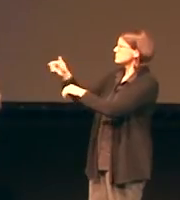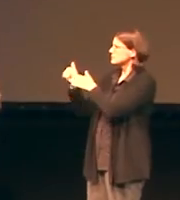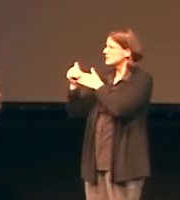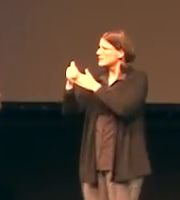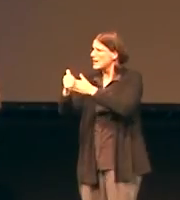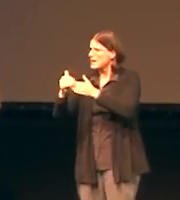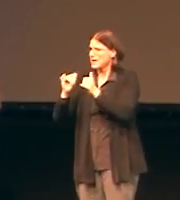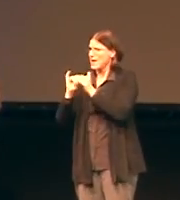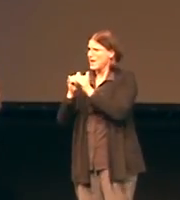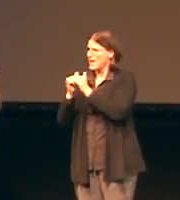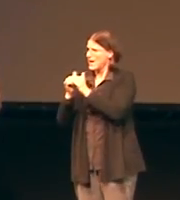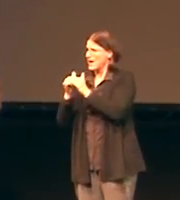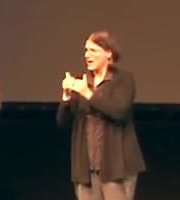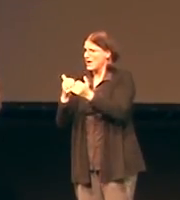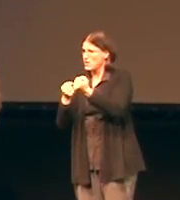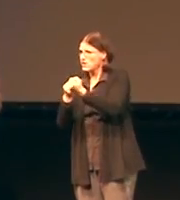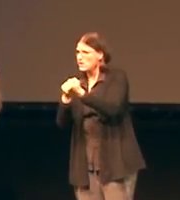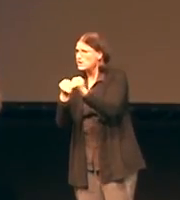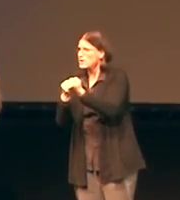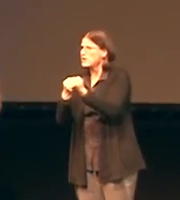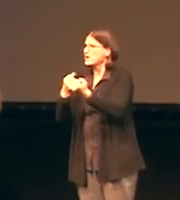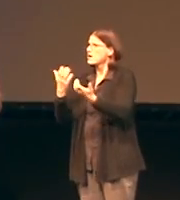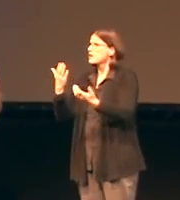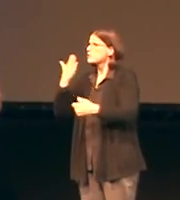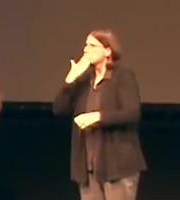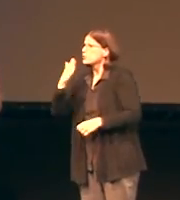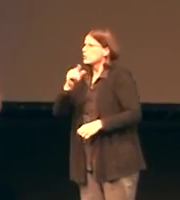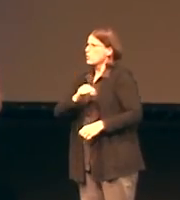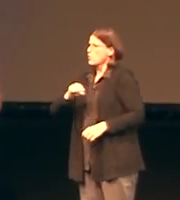some quality assurance. Can the NAD speak to